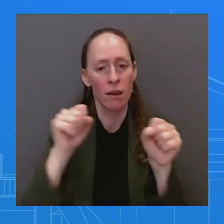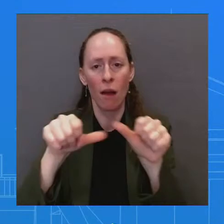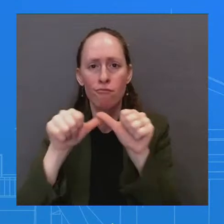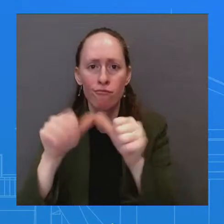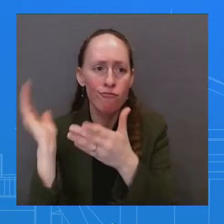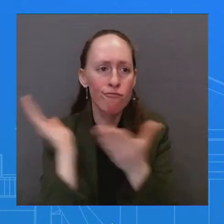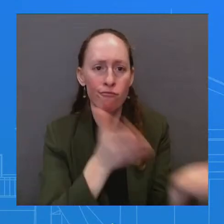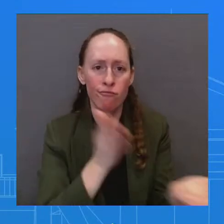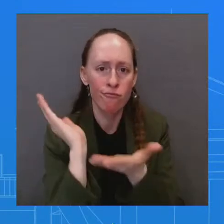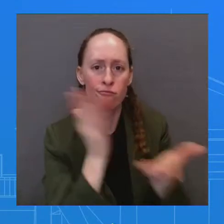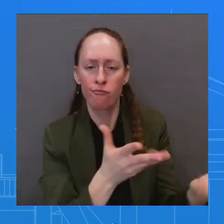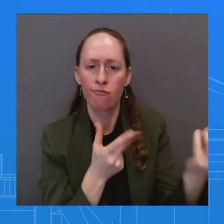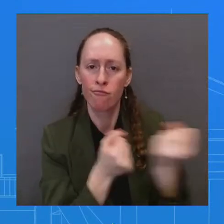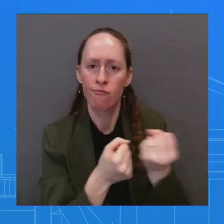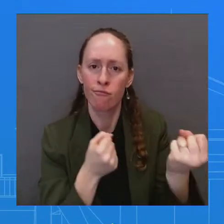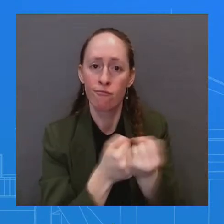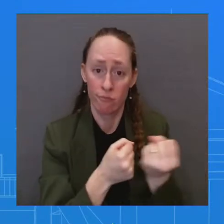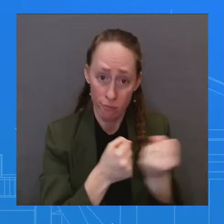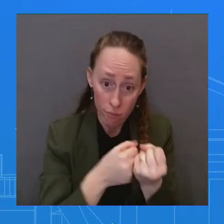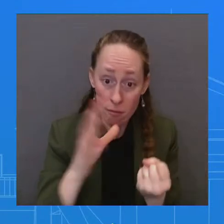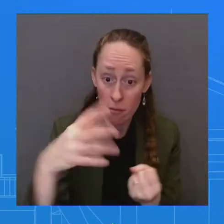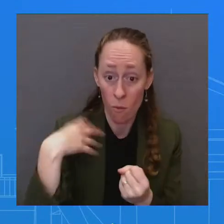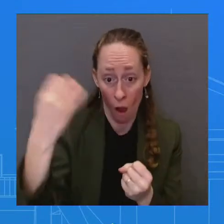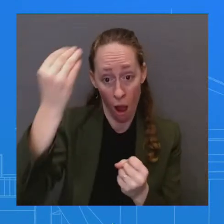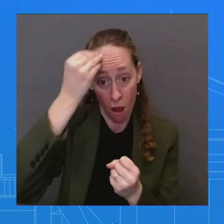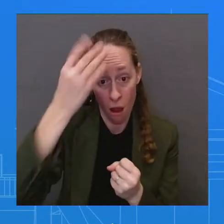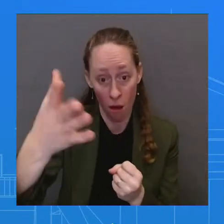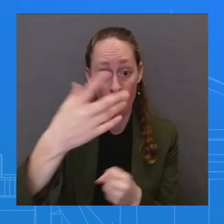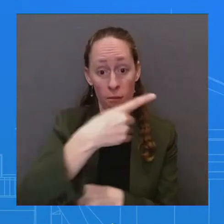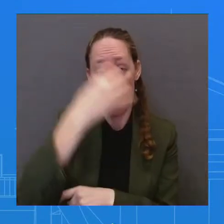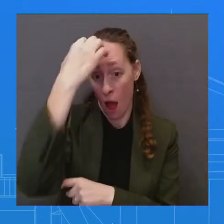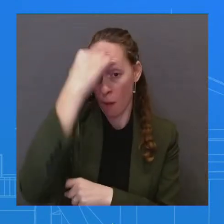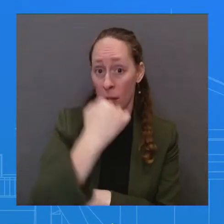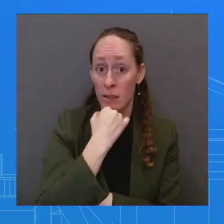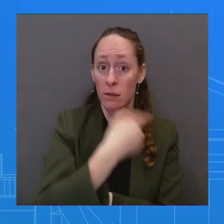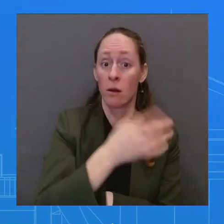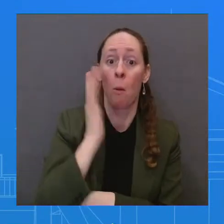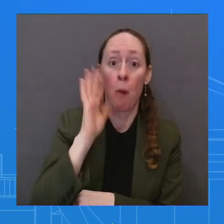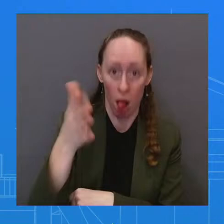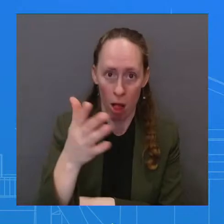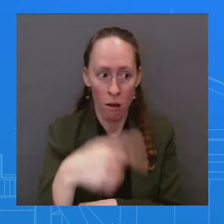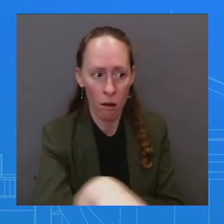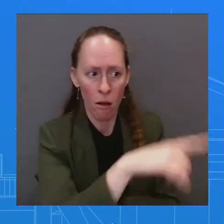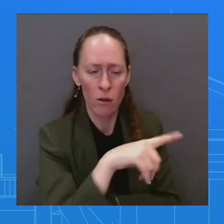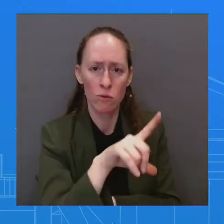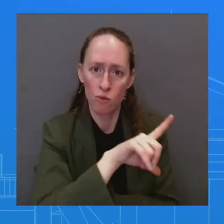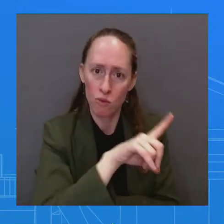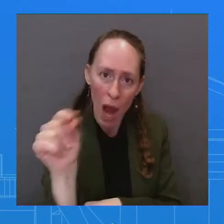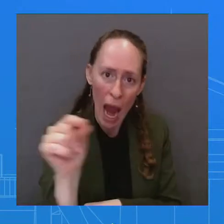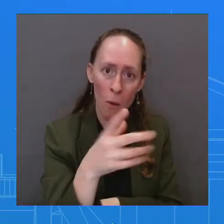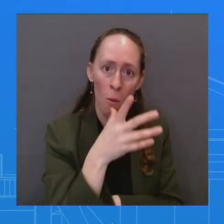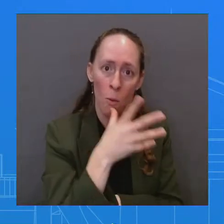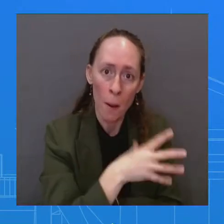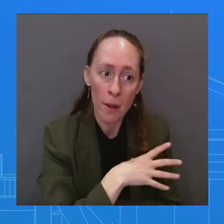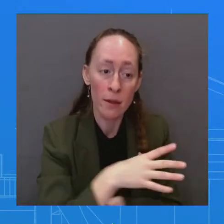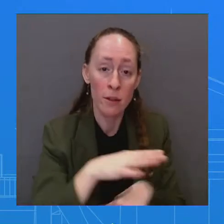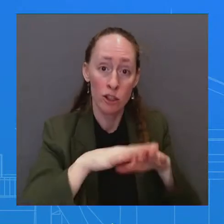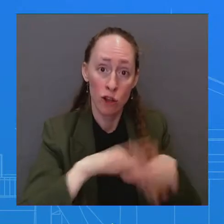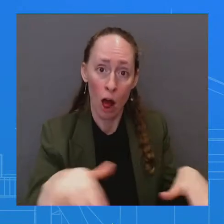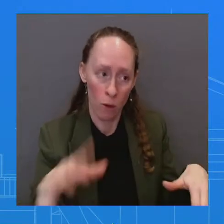over the next two days. We would, of course, hope to see the pause extended further, and that will depend upon Hamas continuing to release hostages.